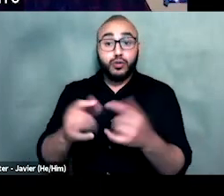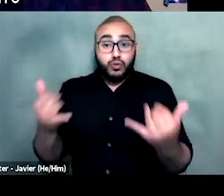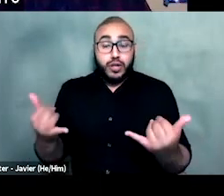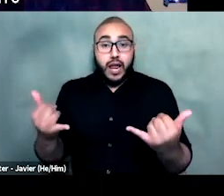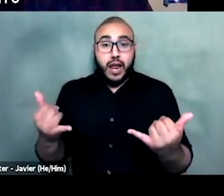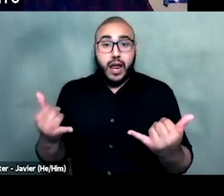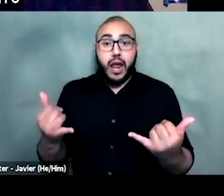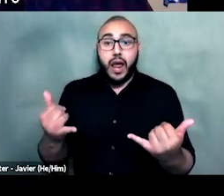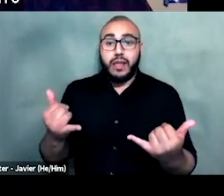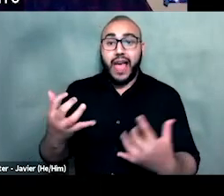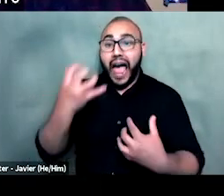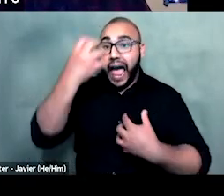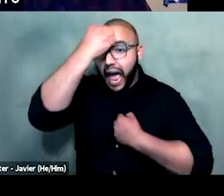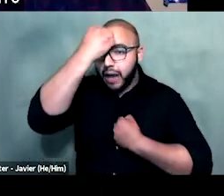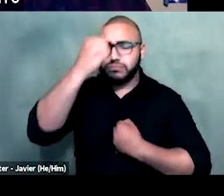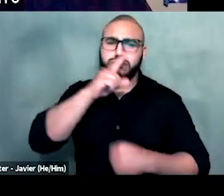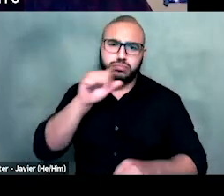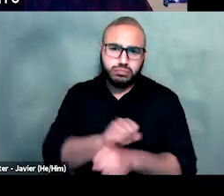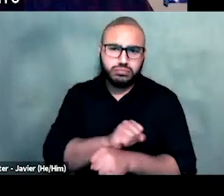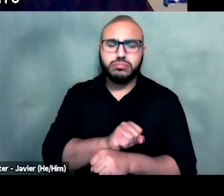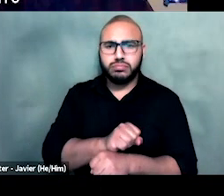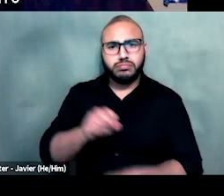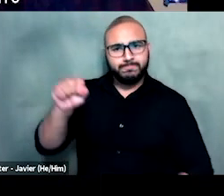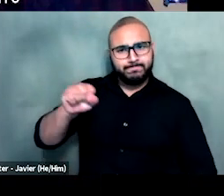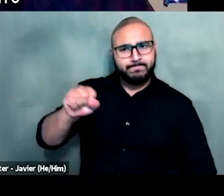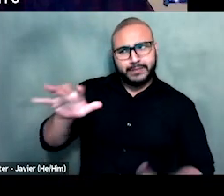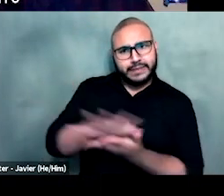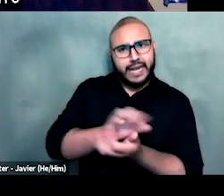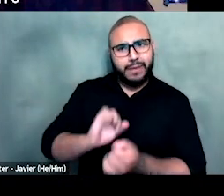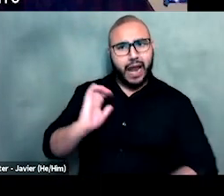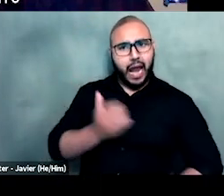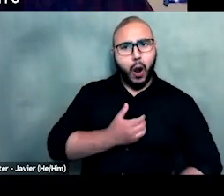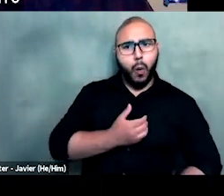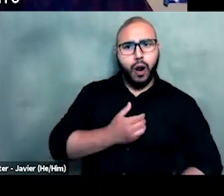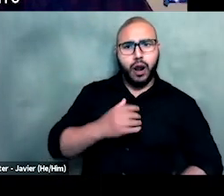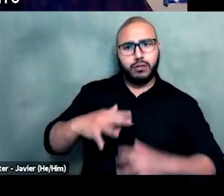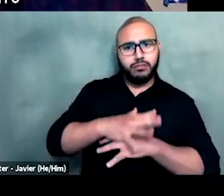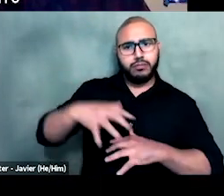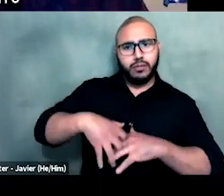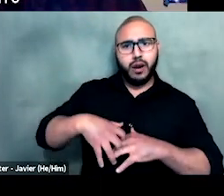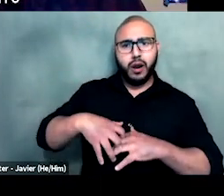though colonization has certainly done a lot of damage to our cultures, that Indigenous